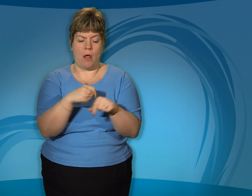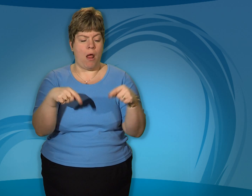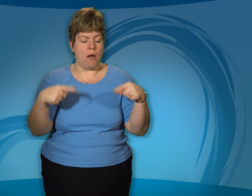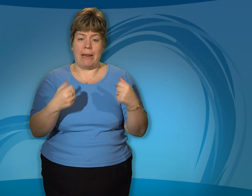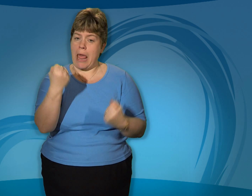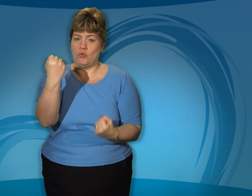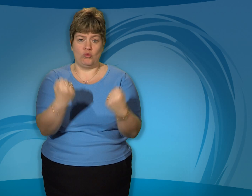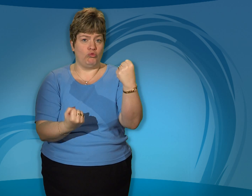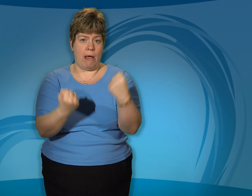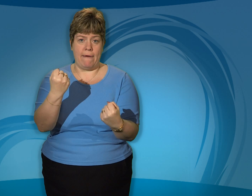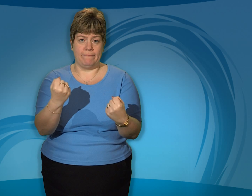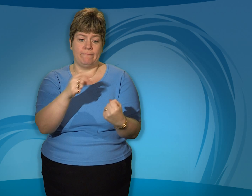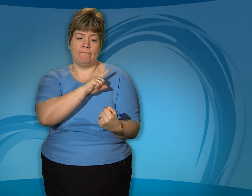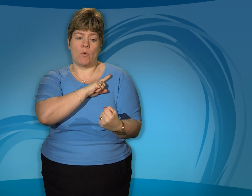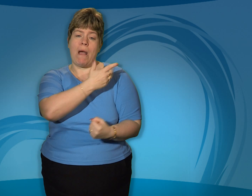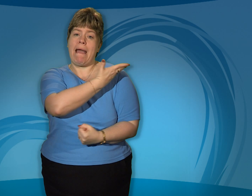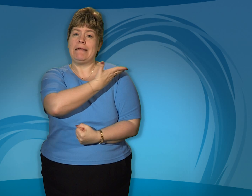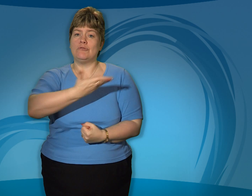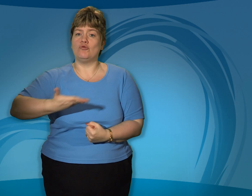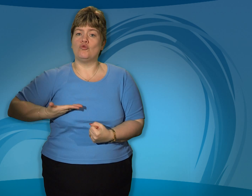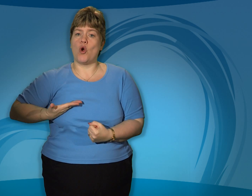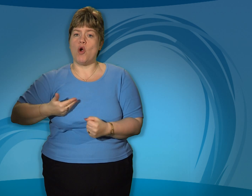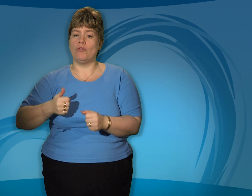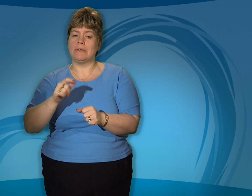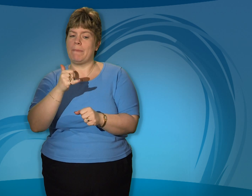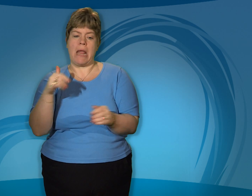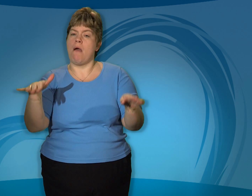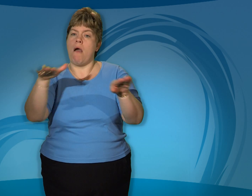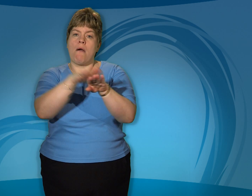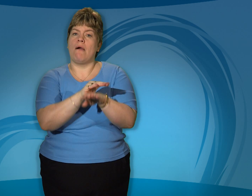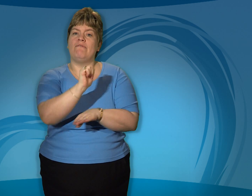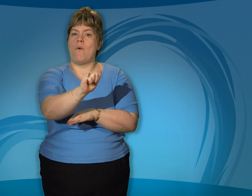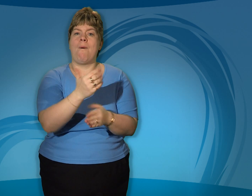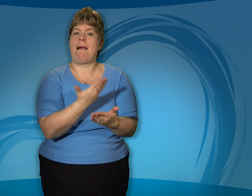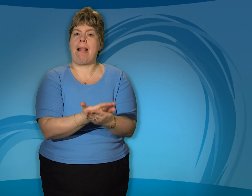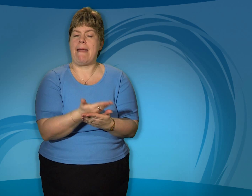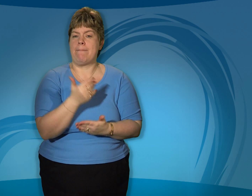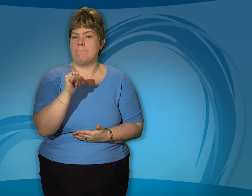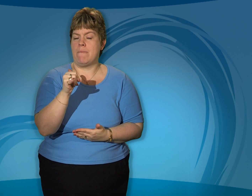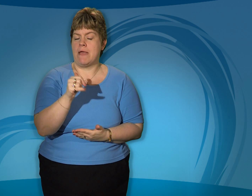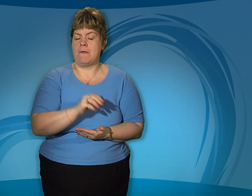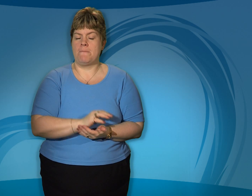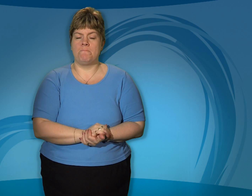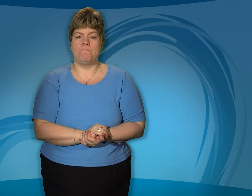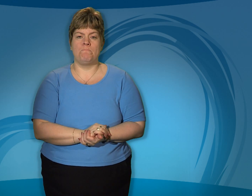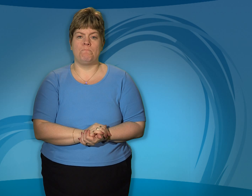Drive, your insurance company may refuse to meet any claims if they feel you have driven